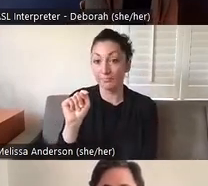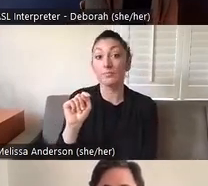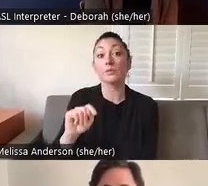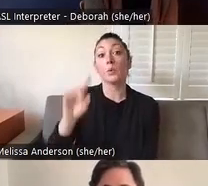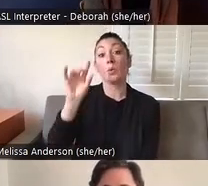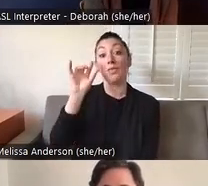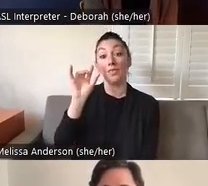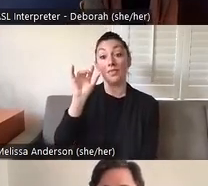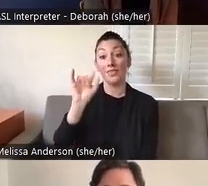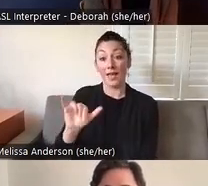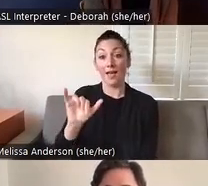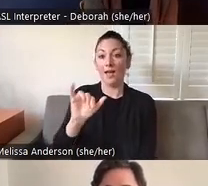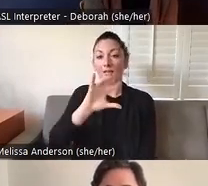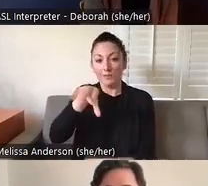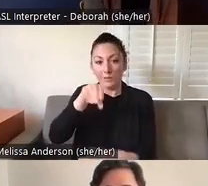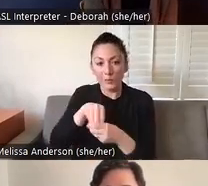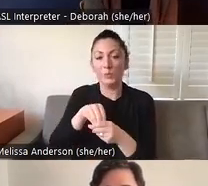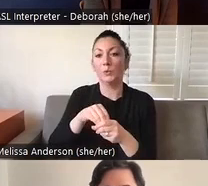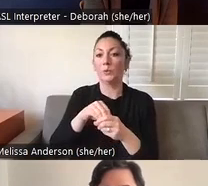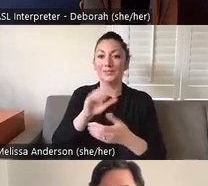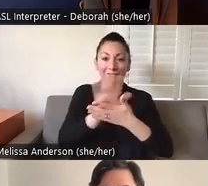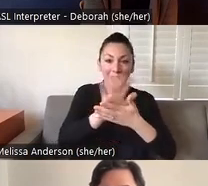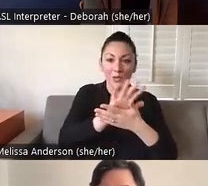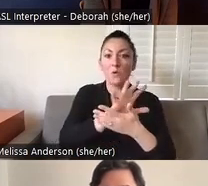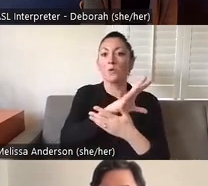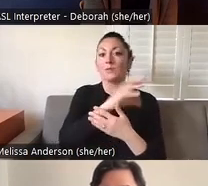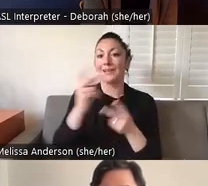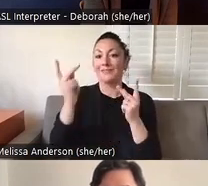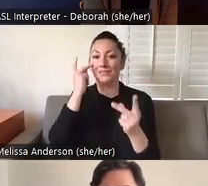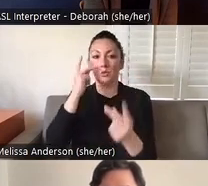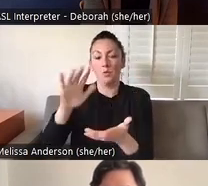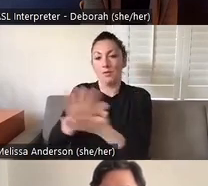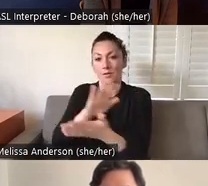"Signs of Safety," the Signs of Safety toolkit